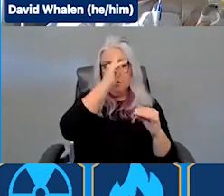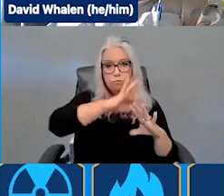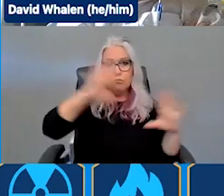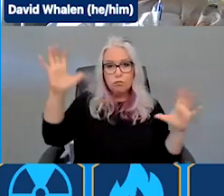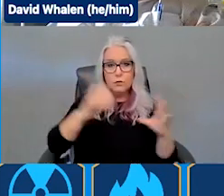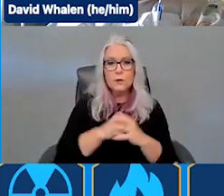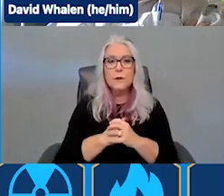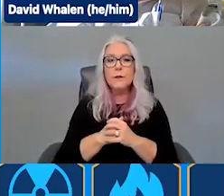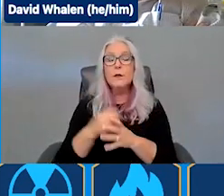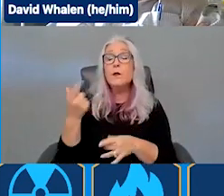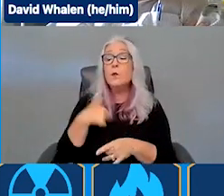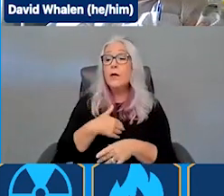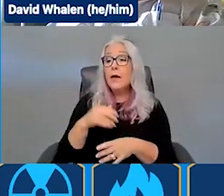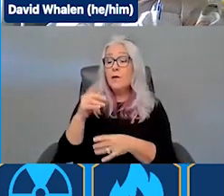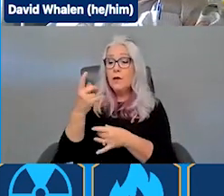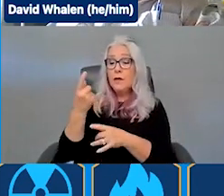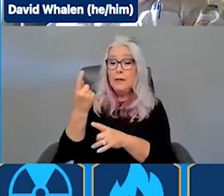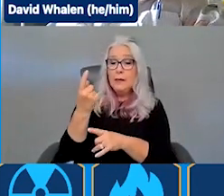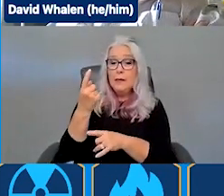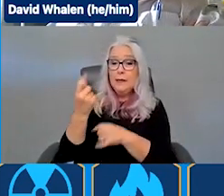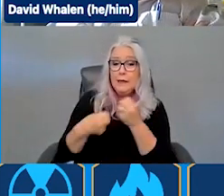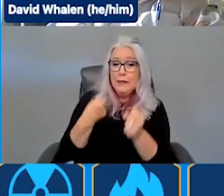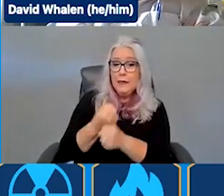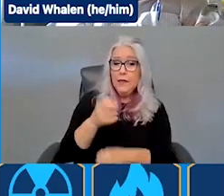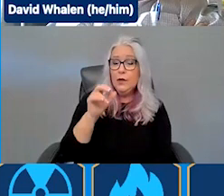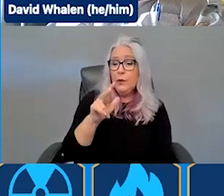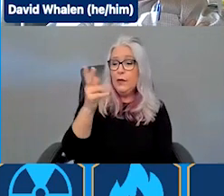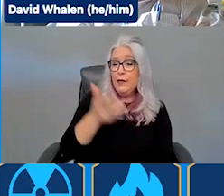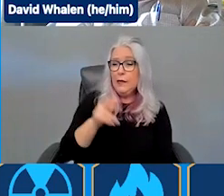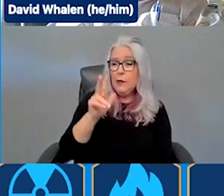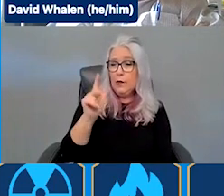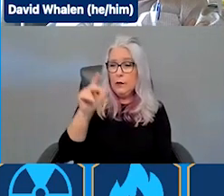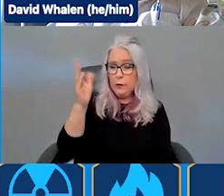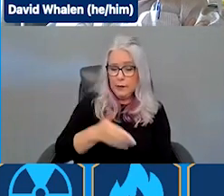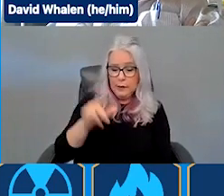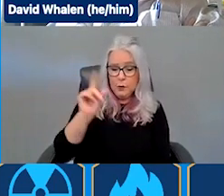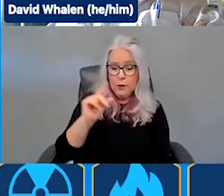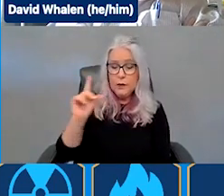of the most cited if not the most cited article in that